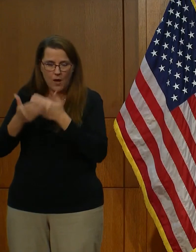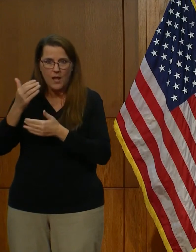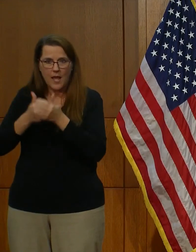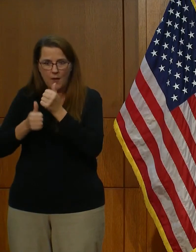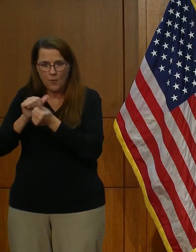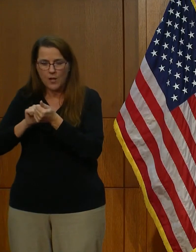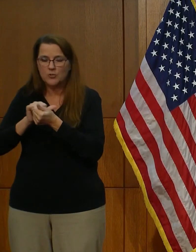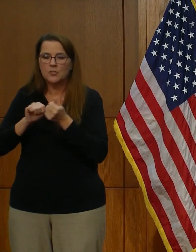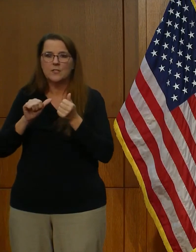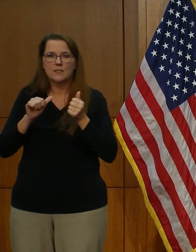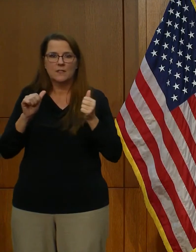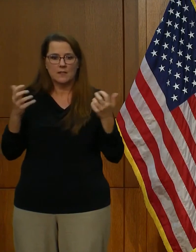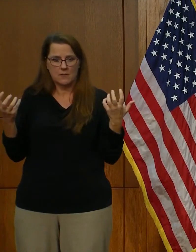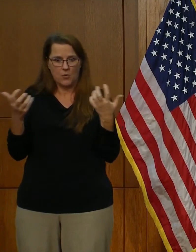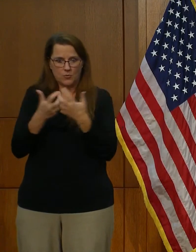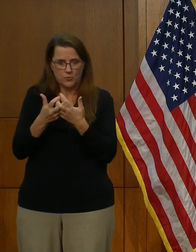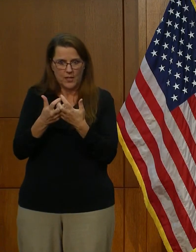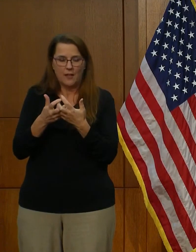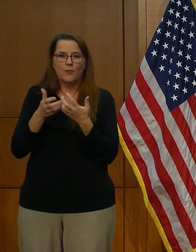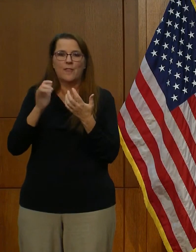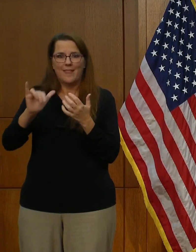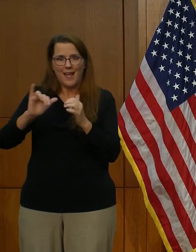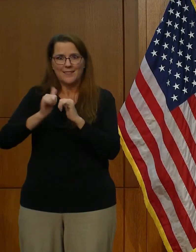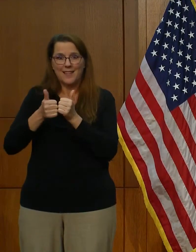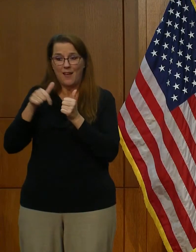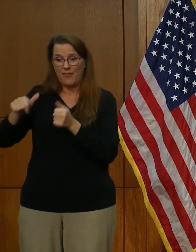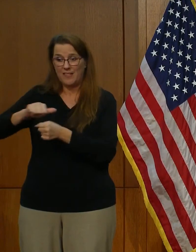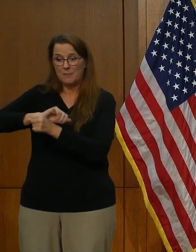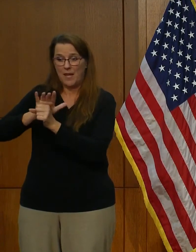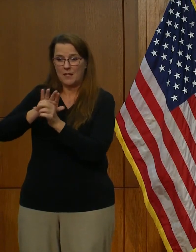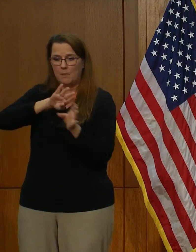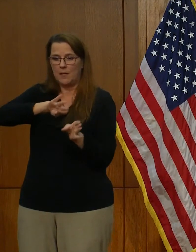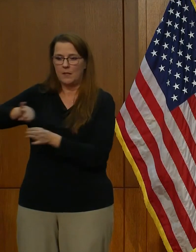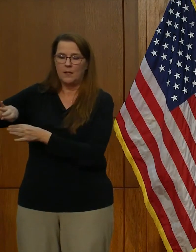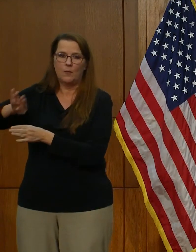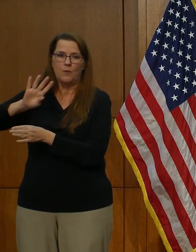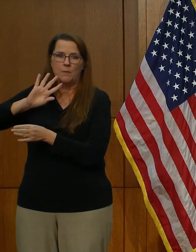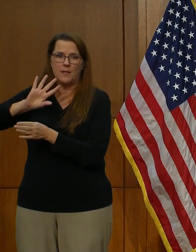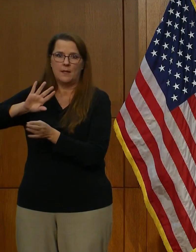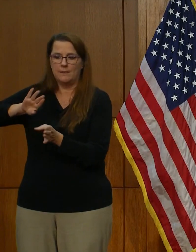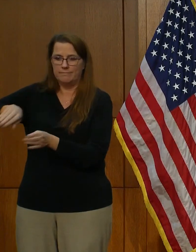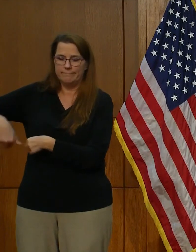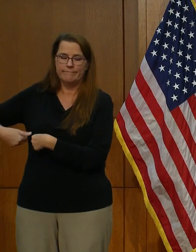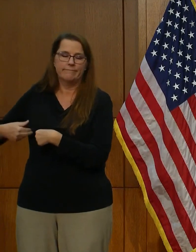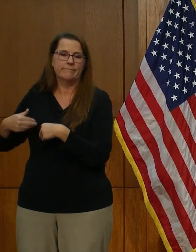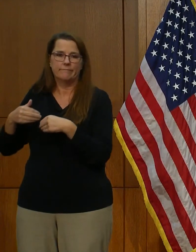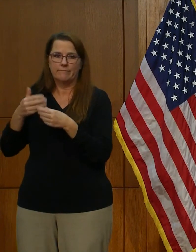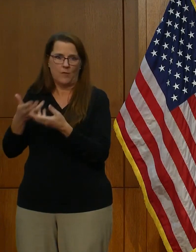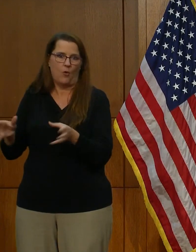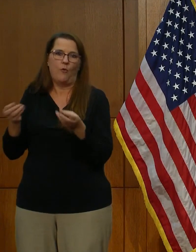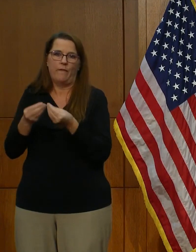OUR GUIDELINES, THE SOCIAL DISTANCING THE HAND WASHING AND THE WEARING OFFICIAL PROTECTION IS THE WAY THAT WILL PUT THIS